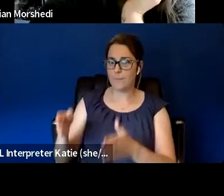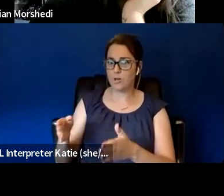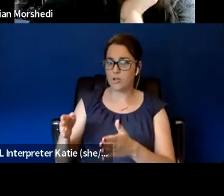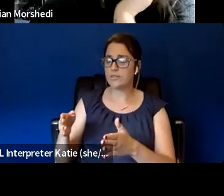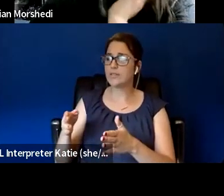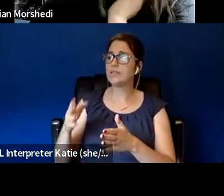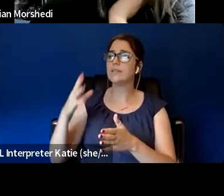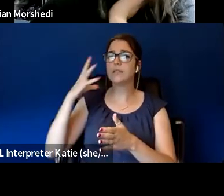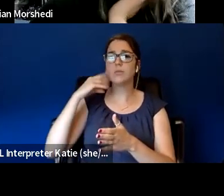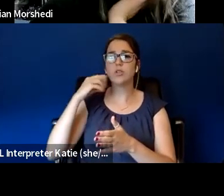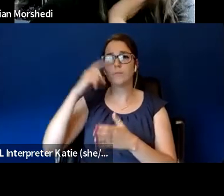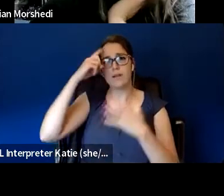we really have to think